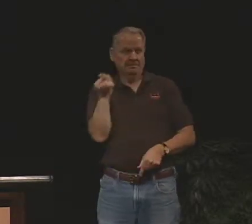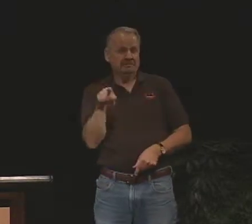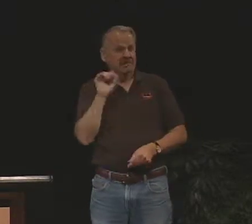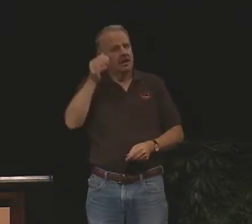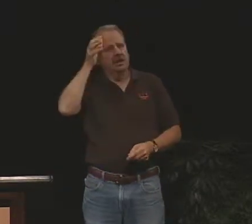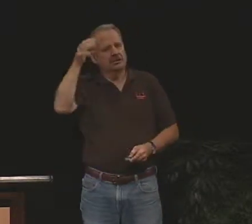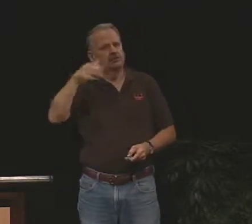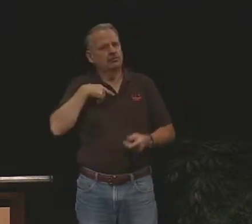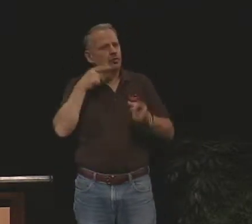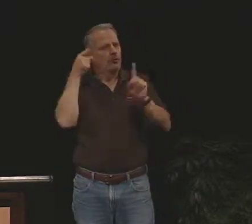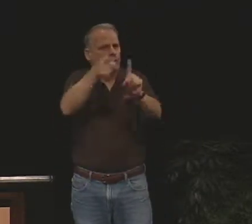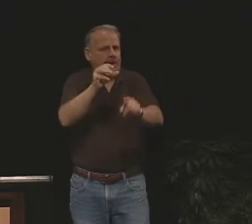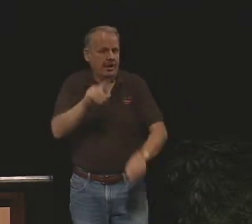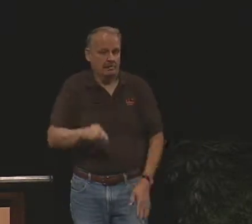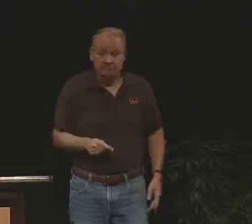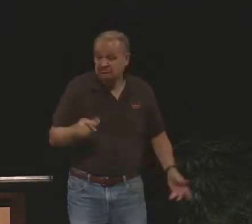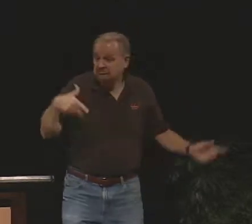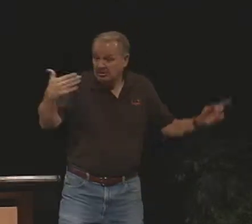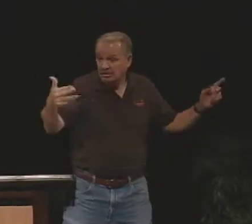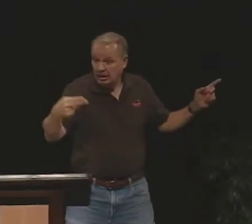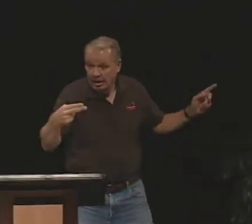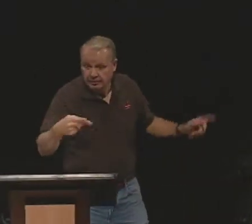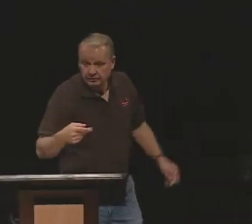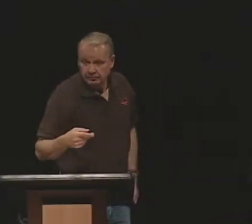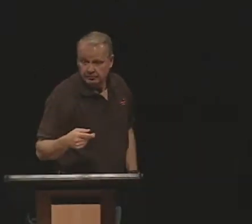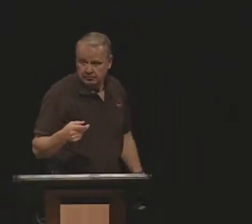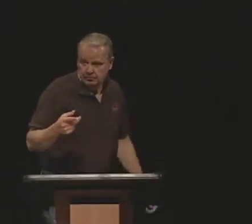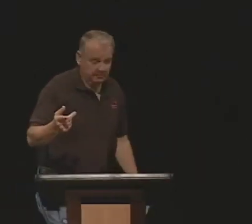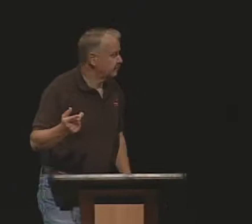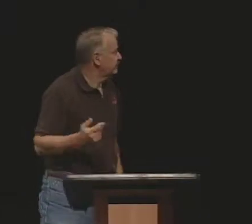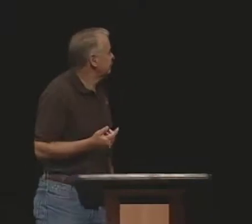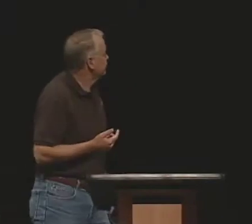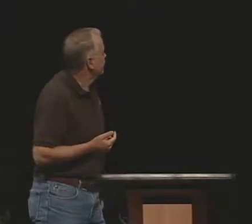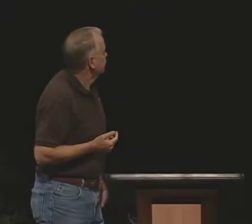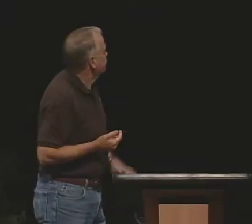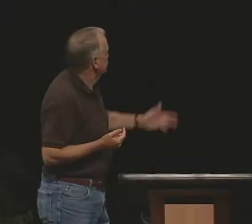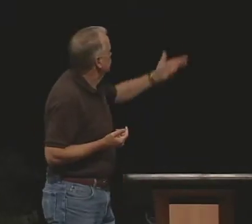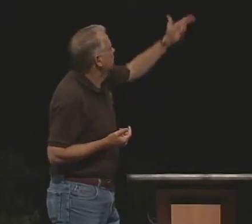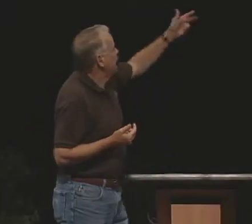With this technology, we're thinking that that'll overcome that barrier. Next slide, please.